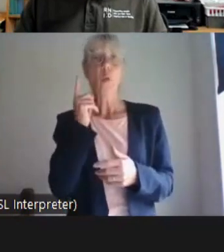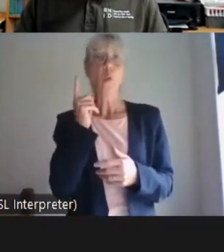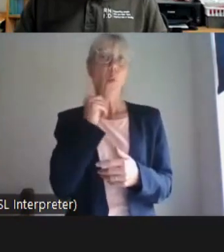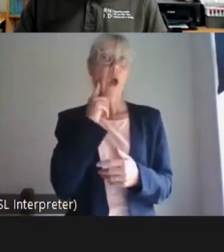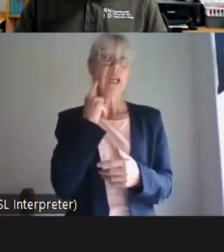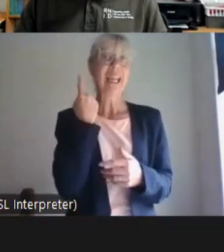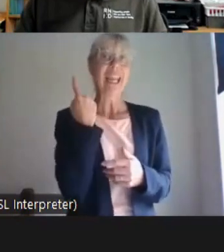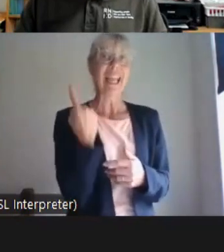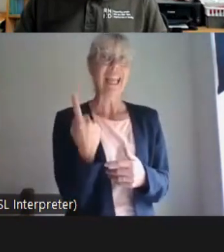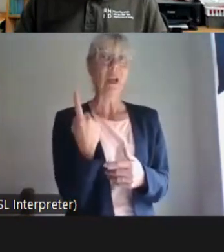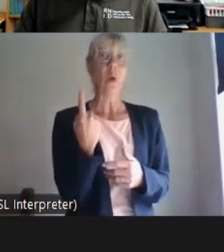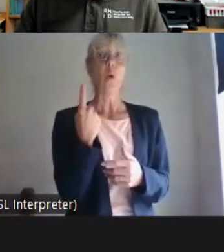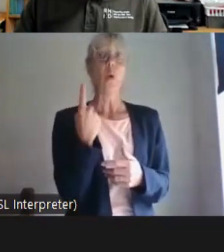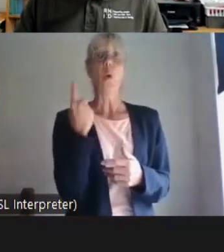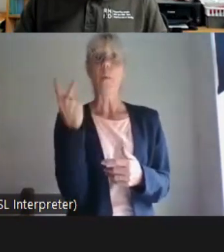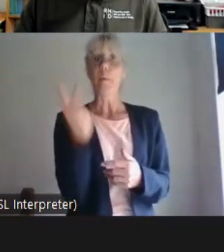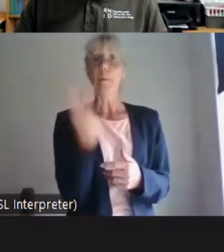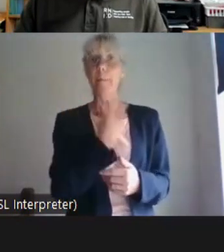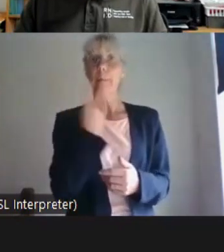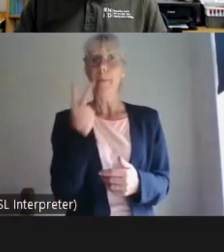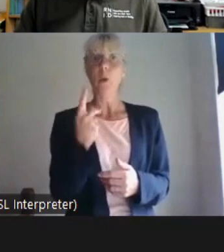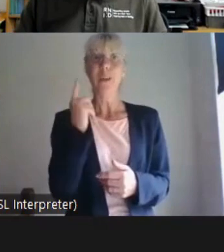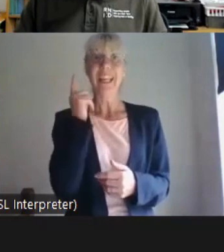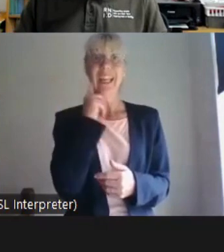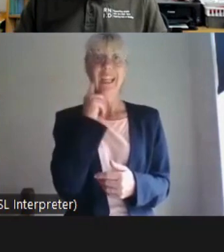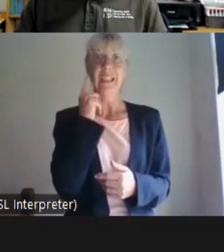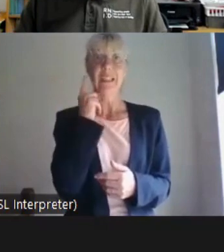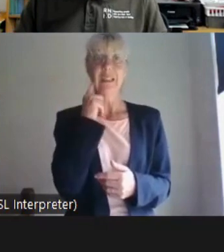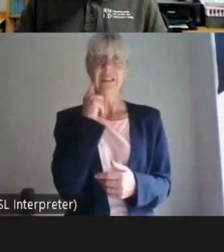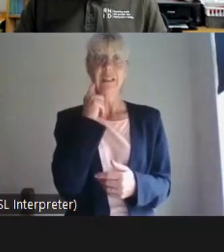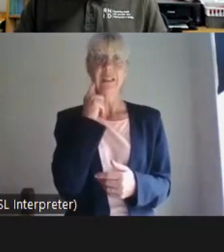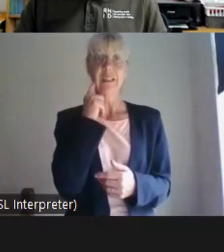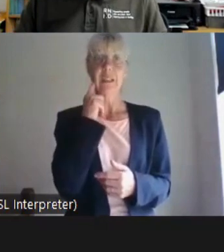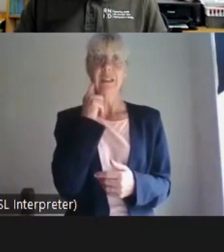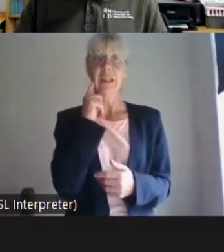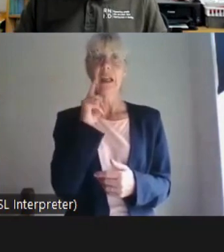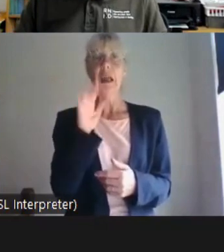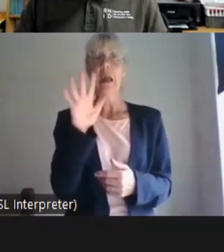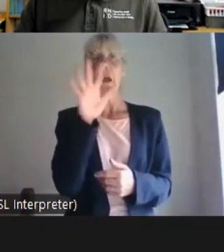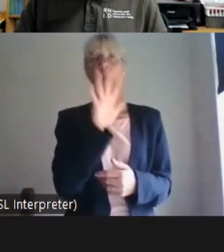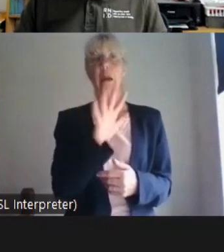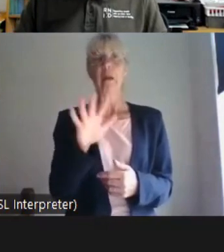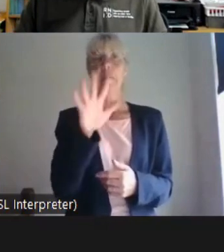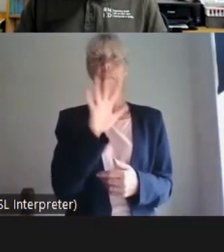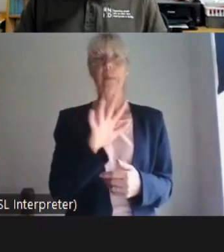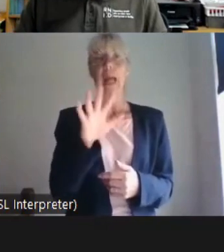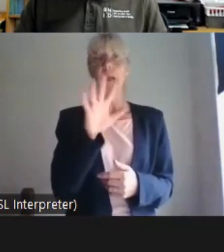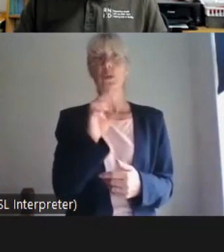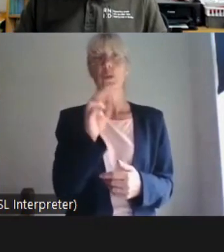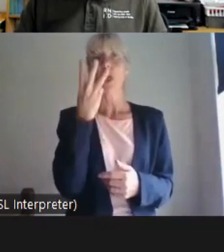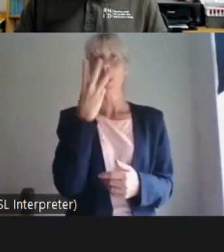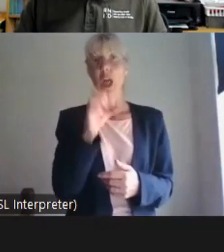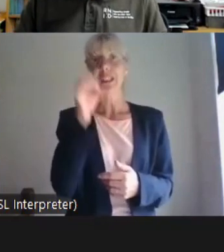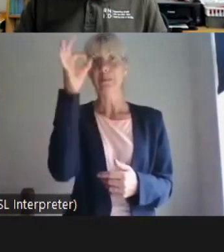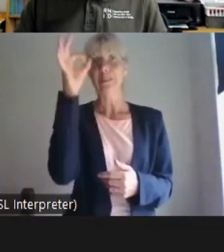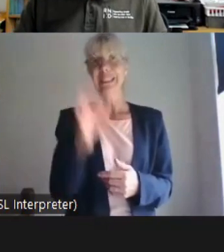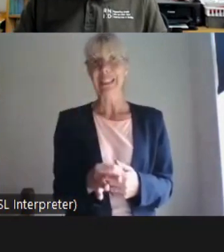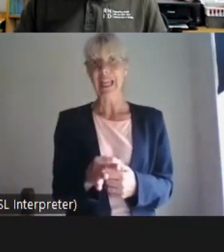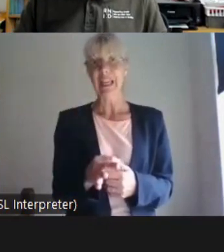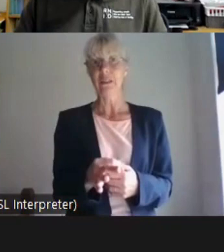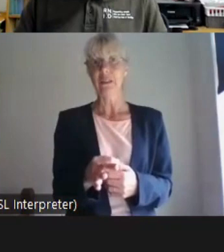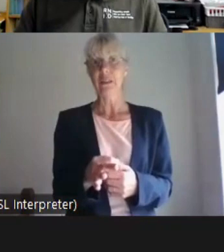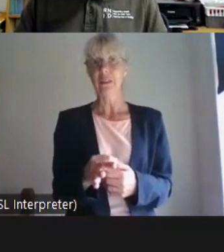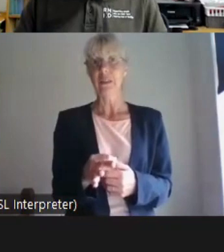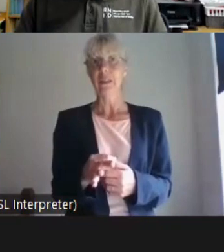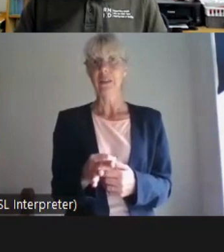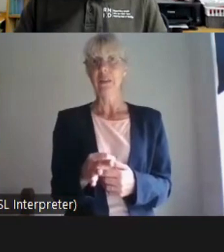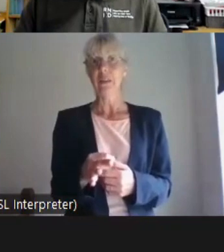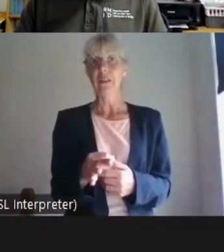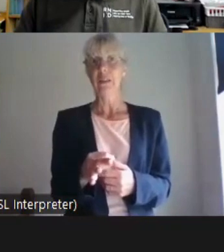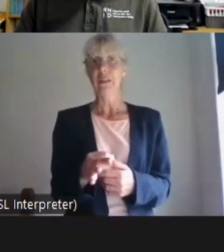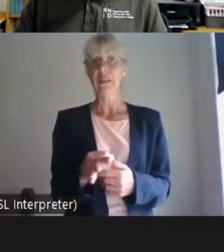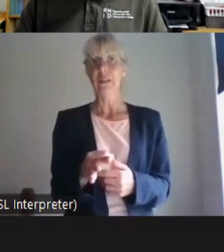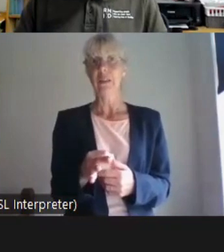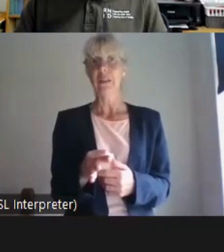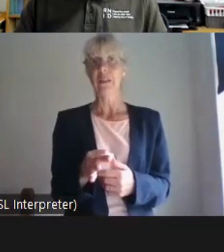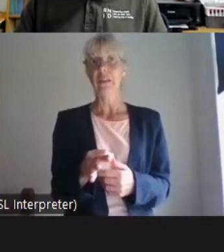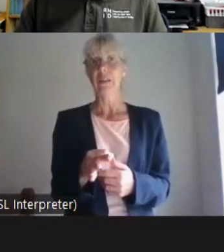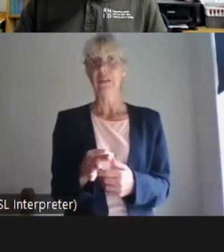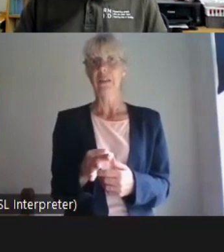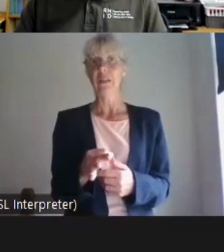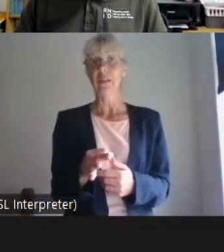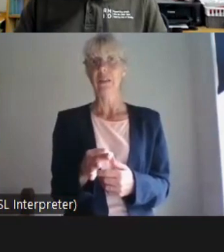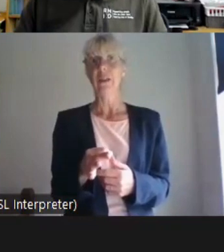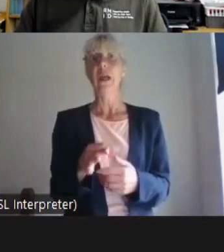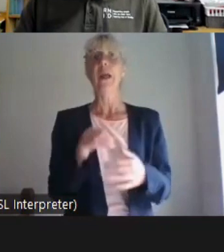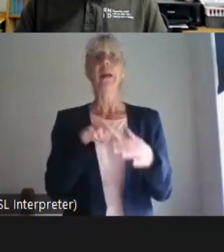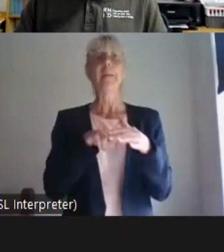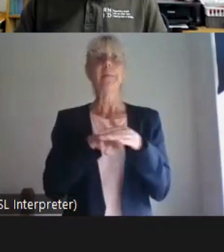but generally speaking it's approximately 30 30 so 70 percent would have at least good hearing in one